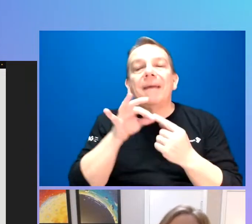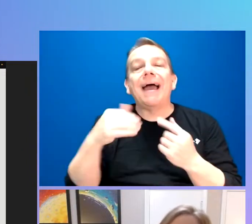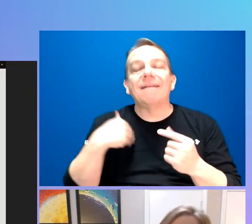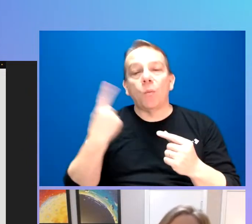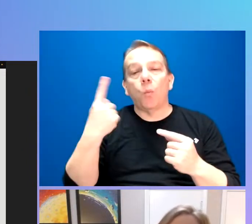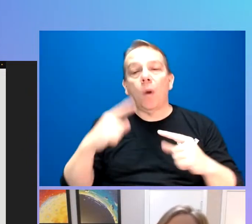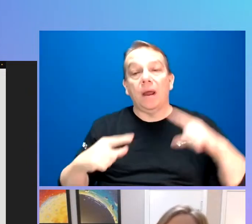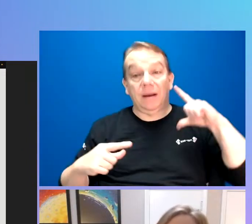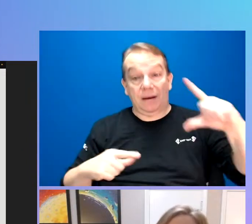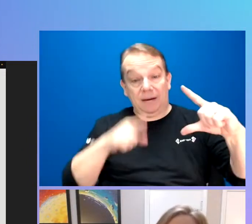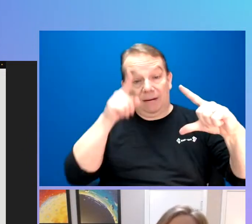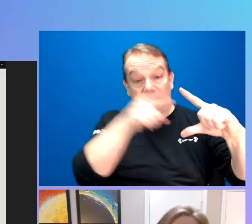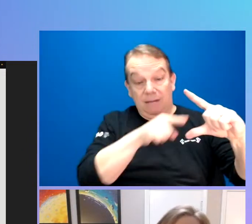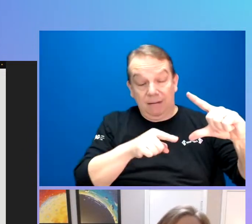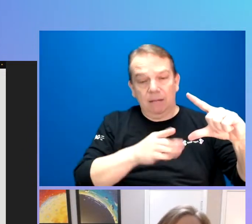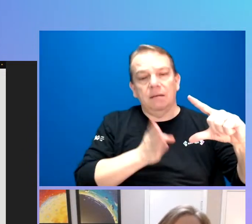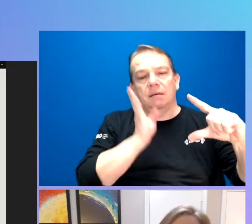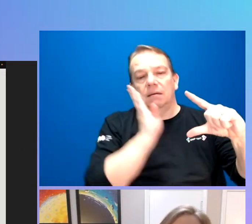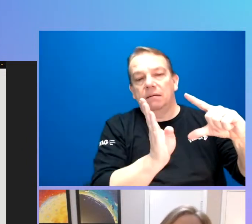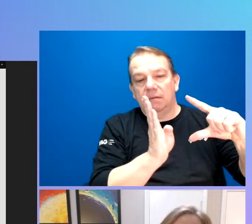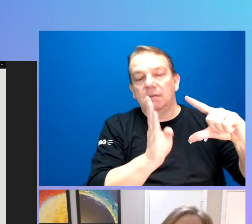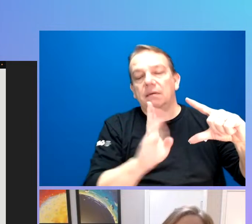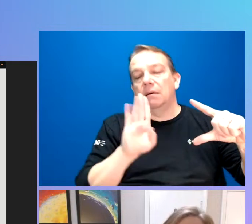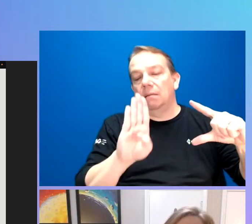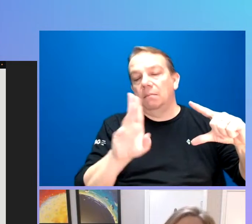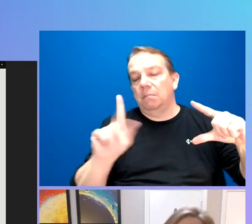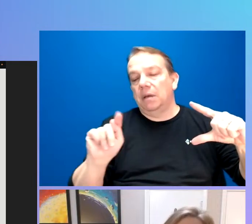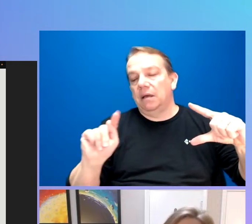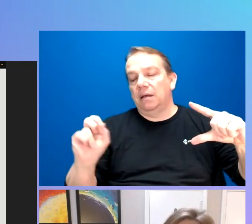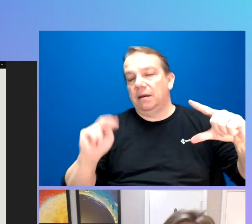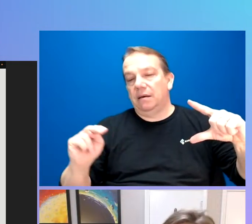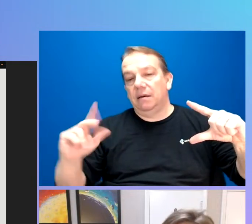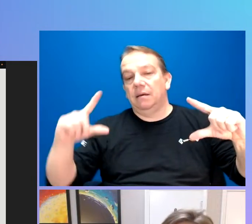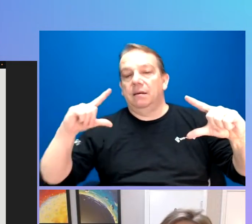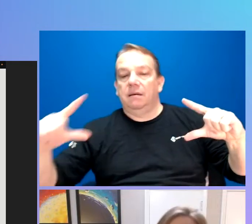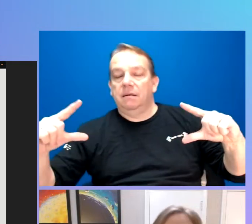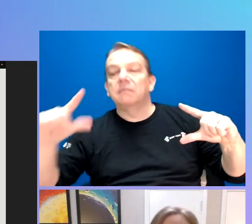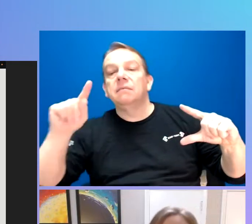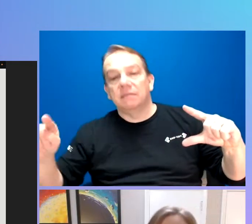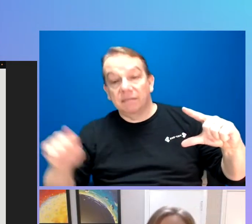after the first angular bracket, so it reads as opening angular